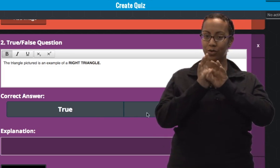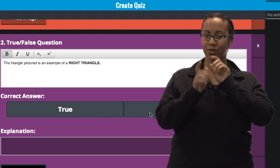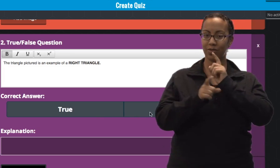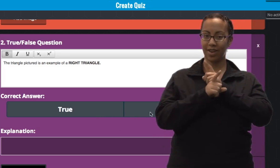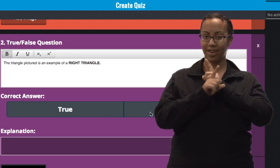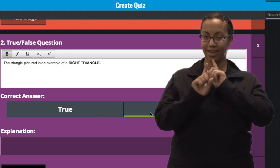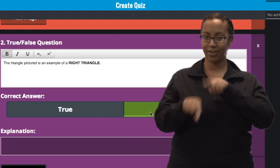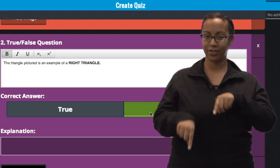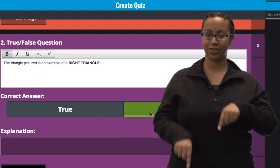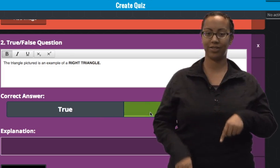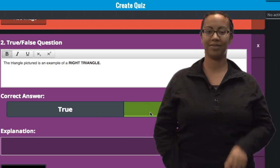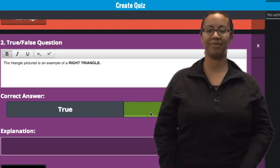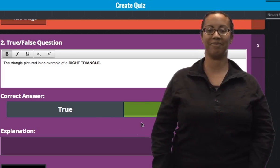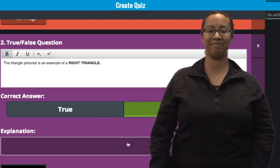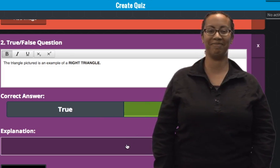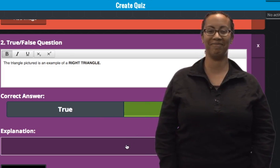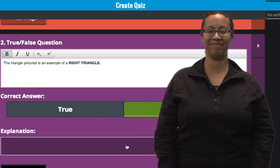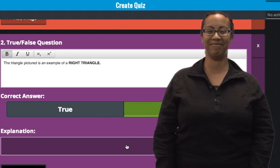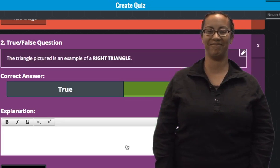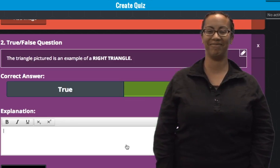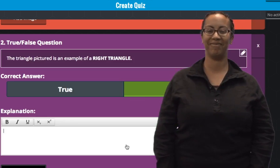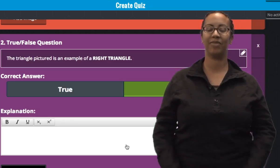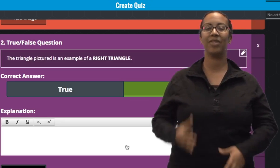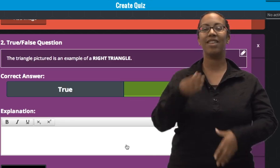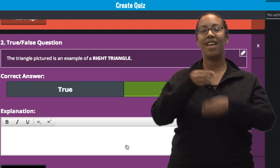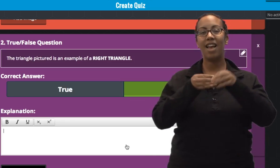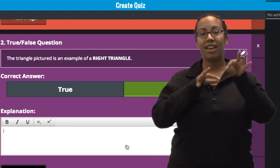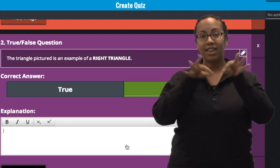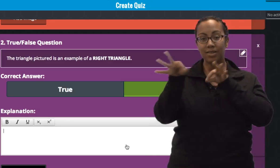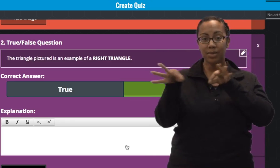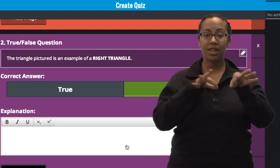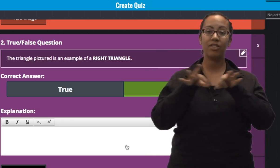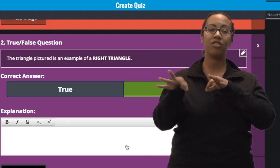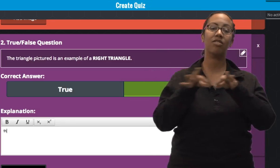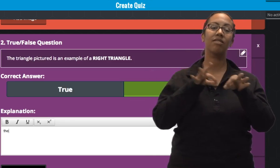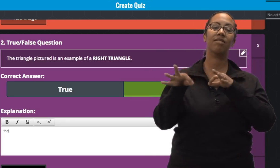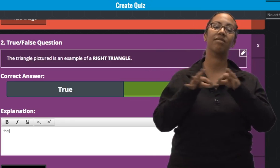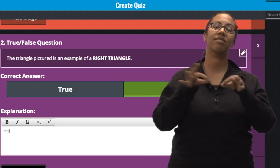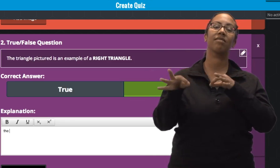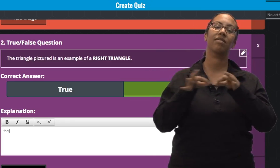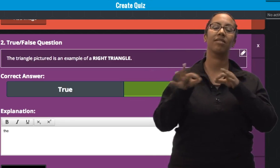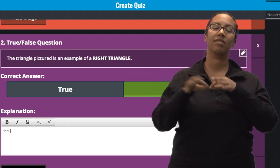Make sure you choose the correct answer. You can add an explanation, if you would like.